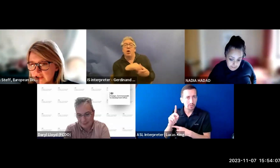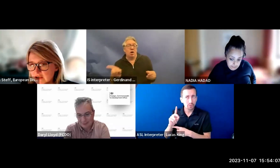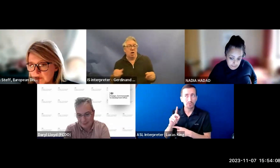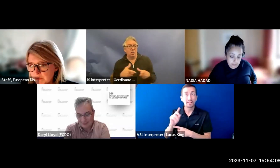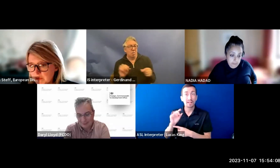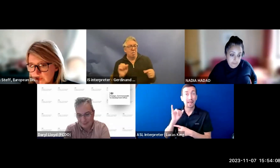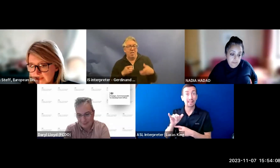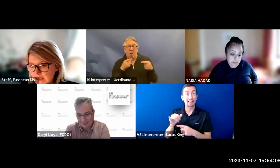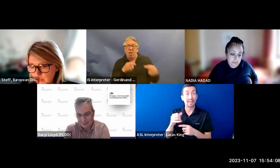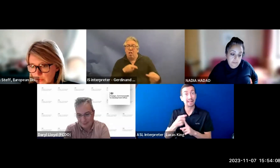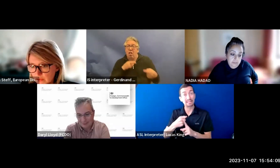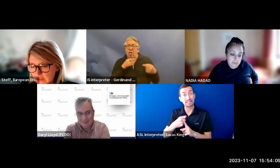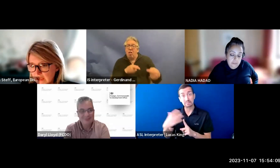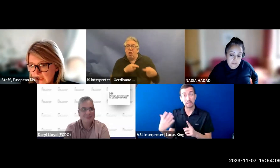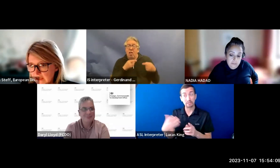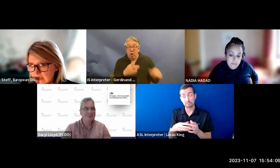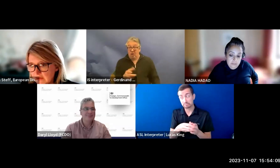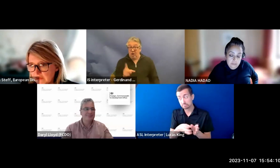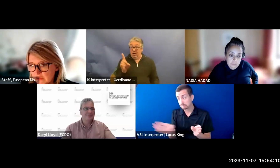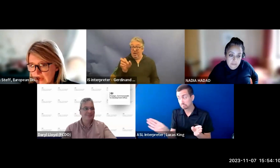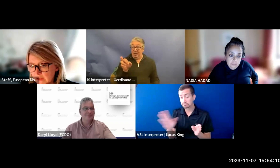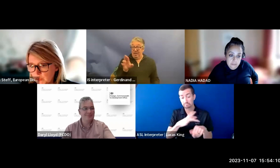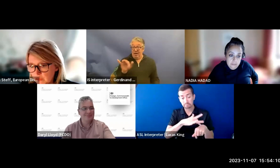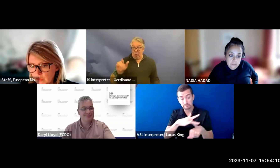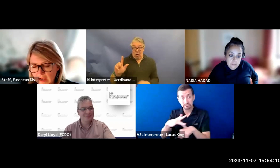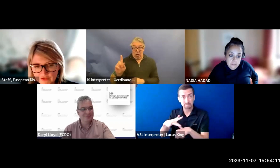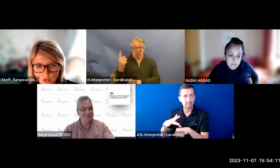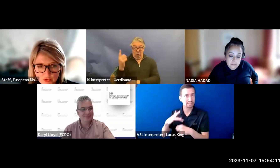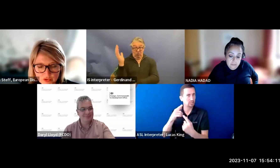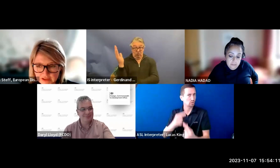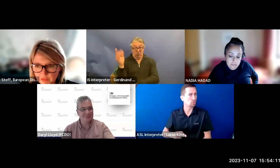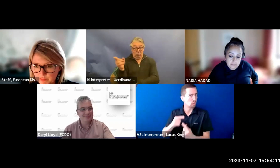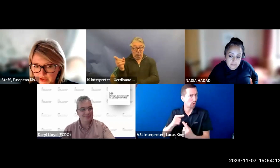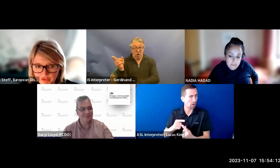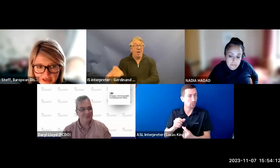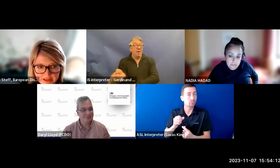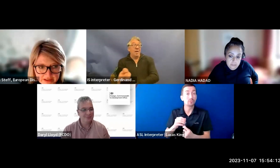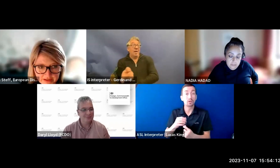So we can start maybe with Daryl, and then we can have Doerte.